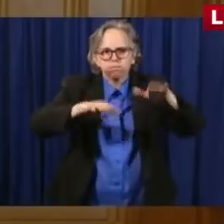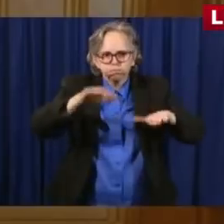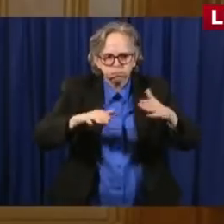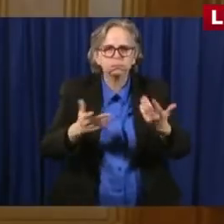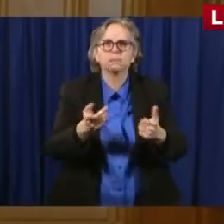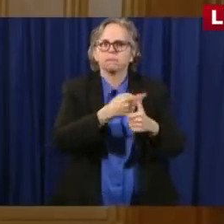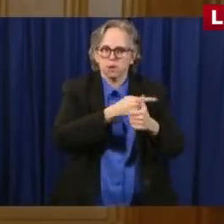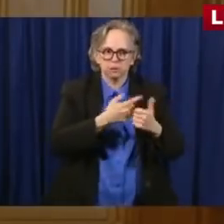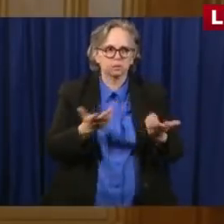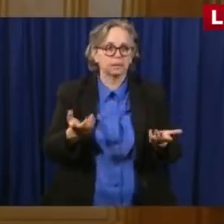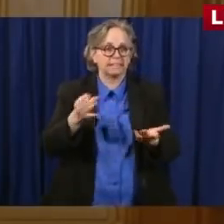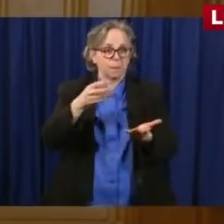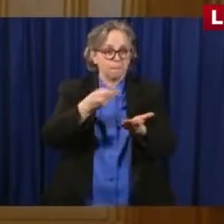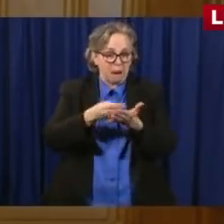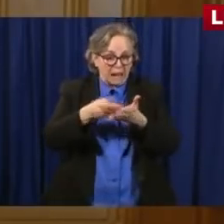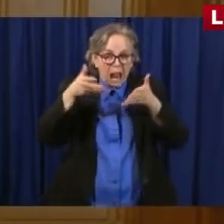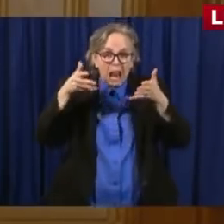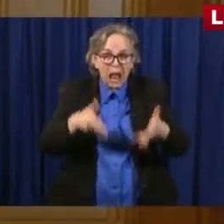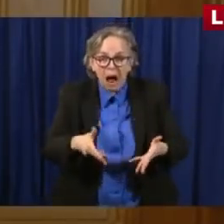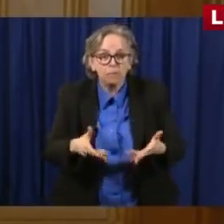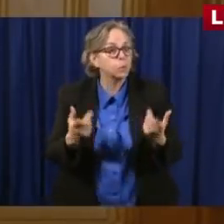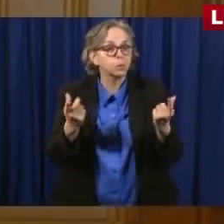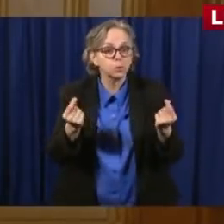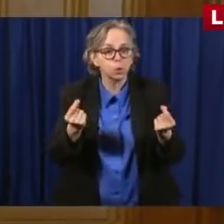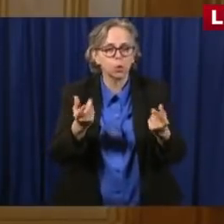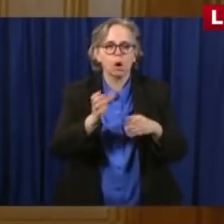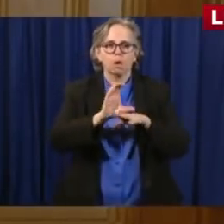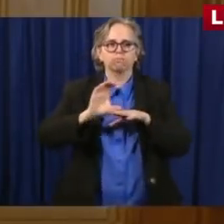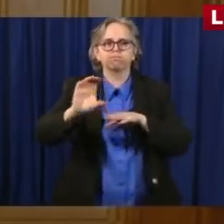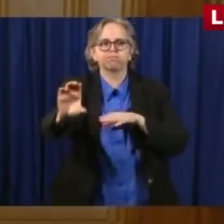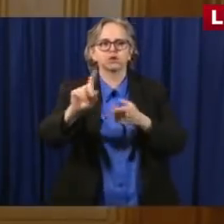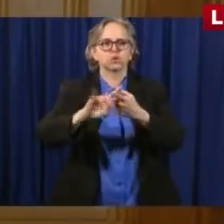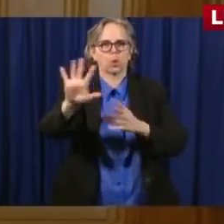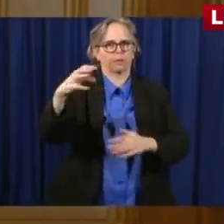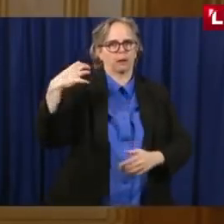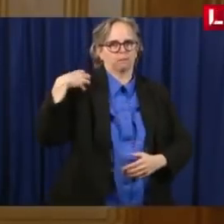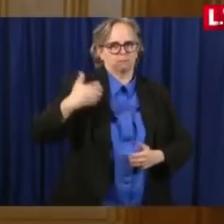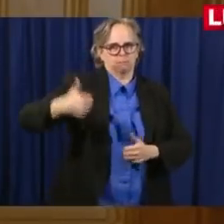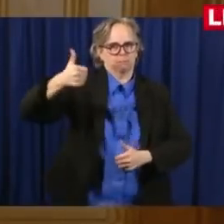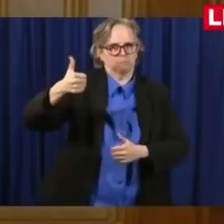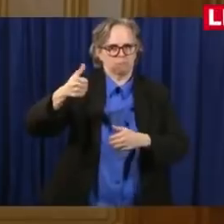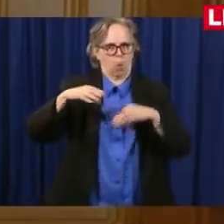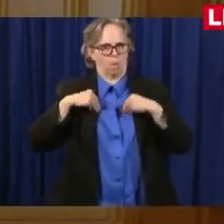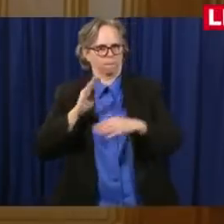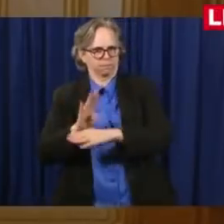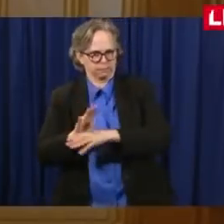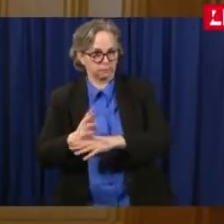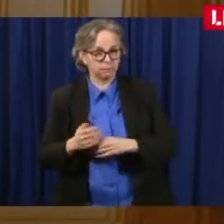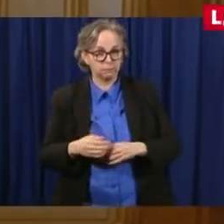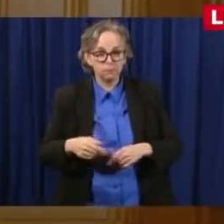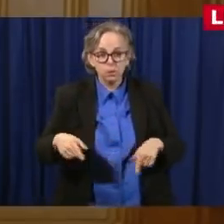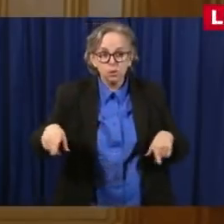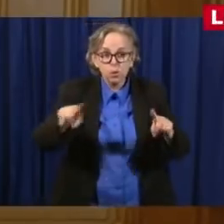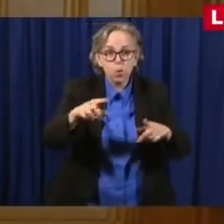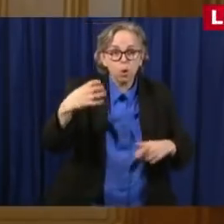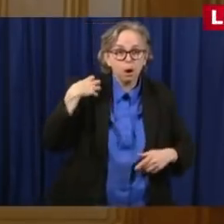BWC WILL APPLY BALANCE TO DIVIDENDS -- DIVIDENDS TO THE BALANCE FIRST.